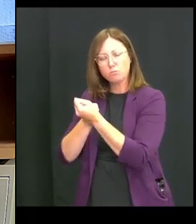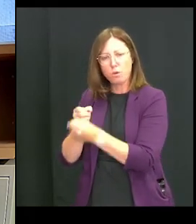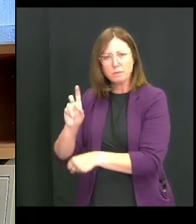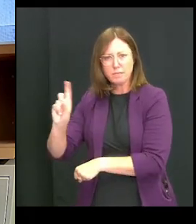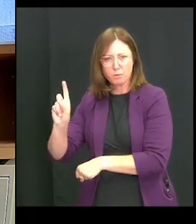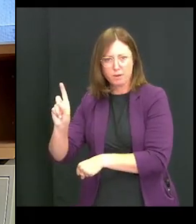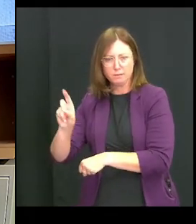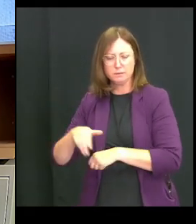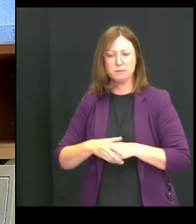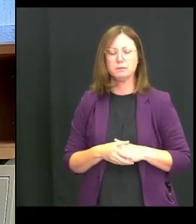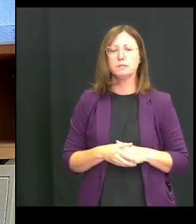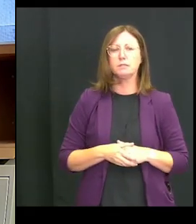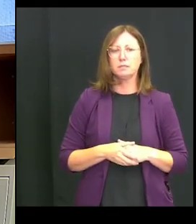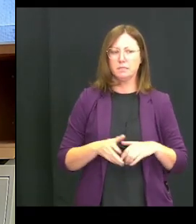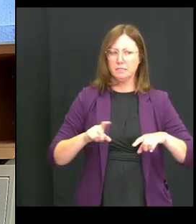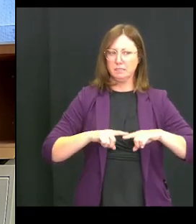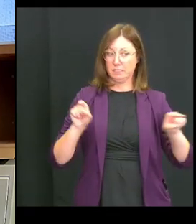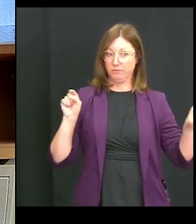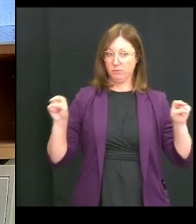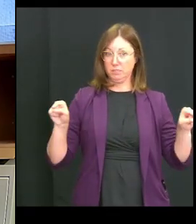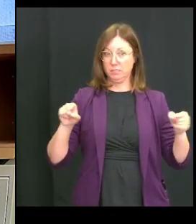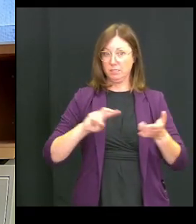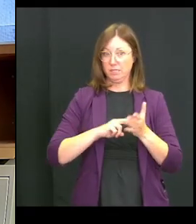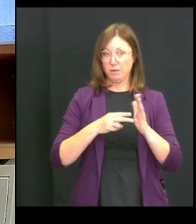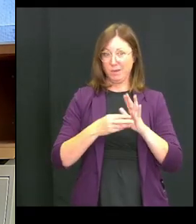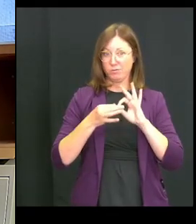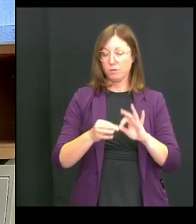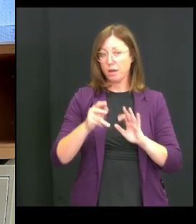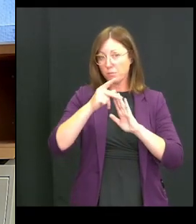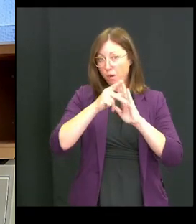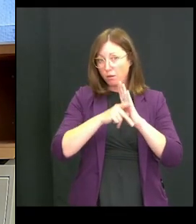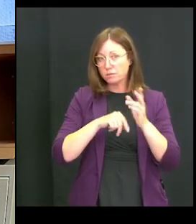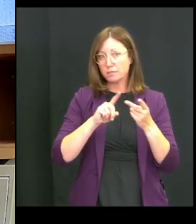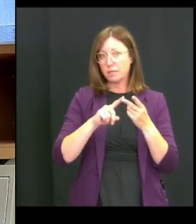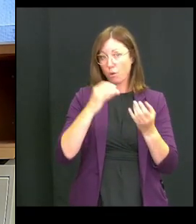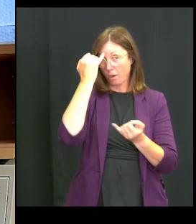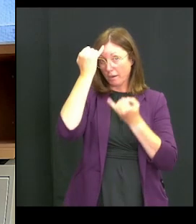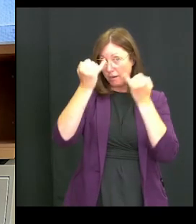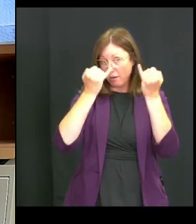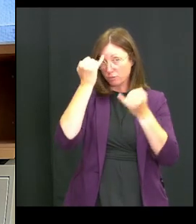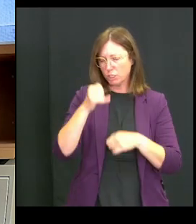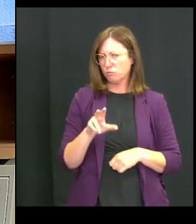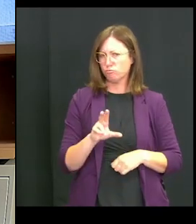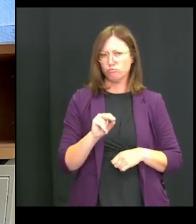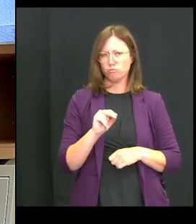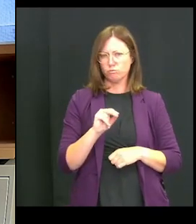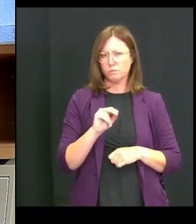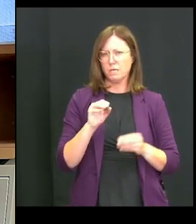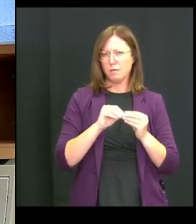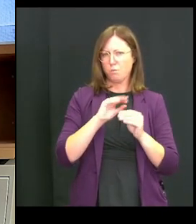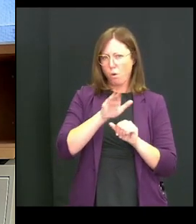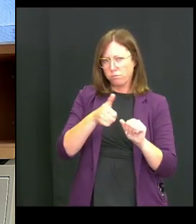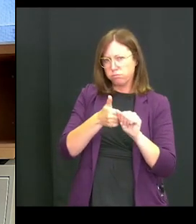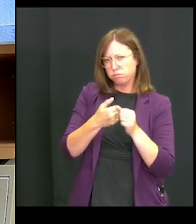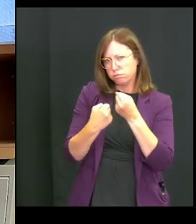These differences aren't just about policy or ideology, it's about something even more fundamental than that.